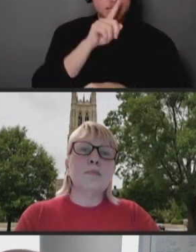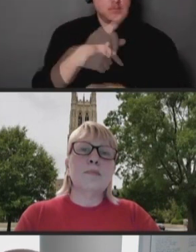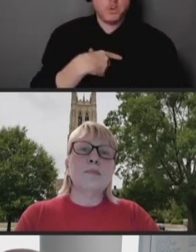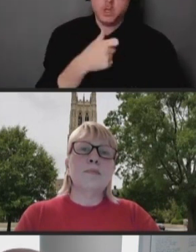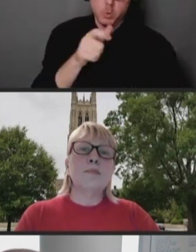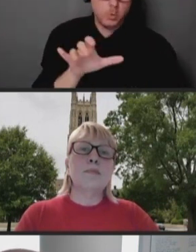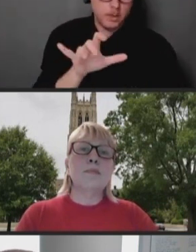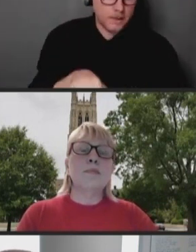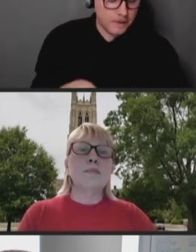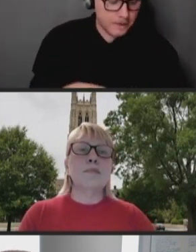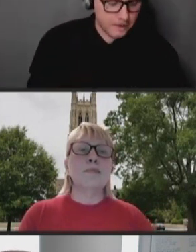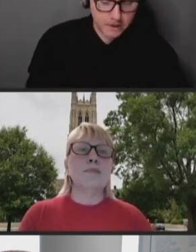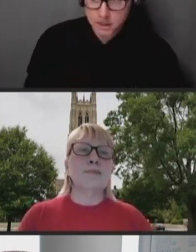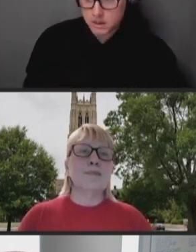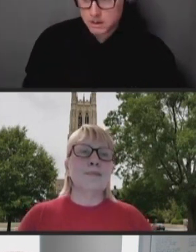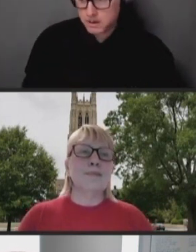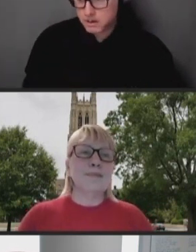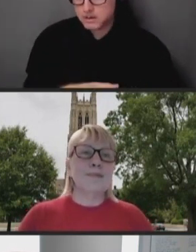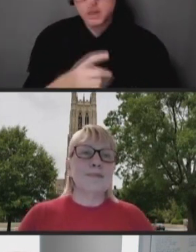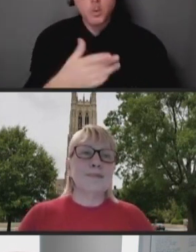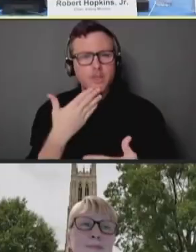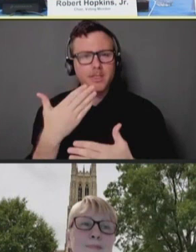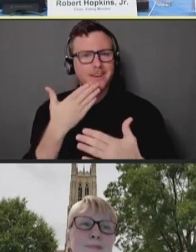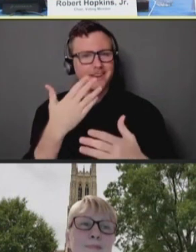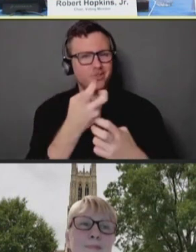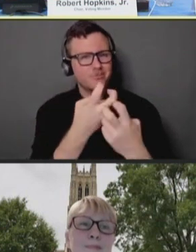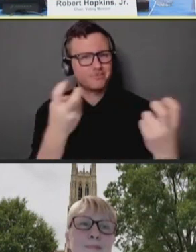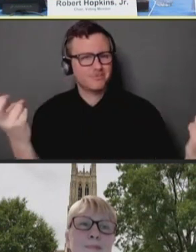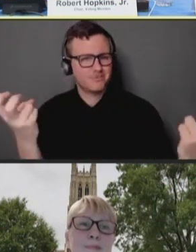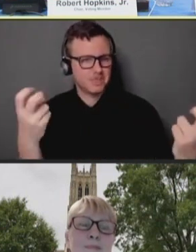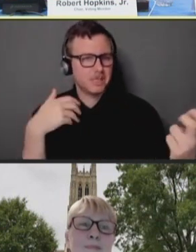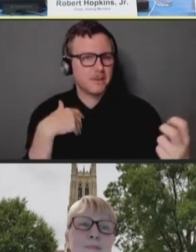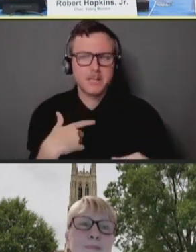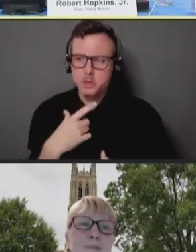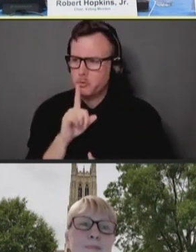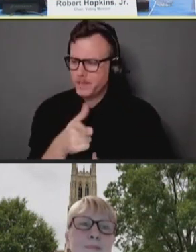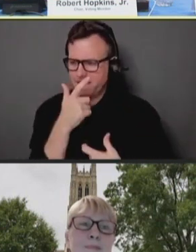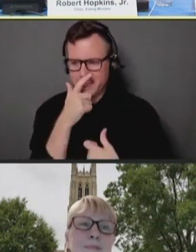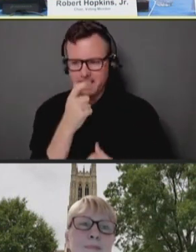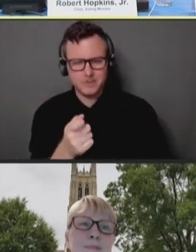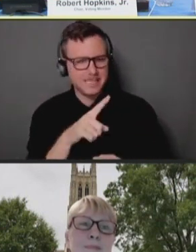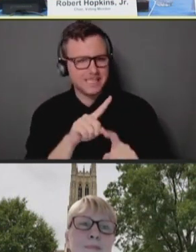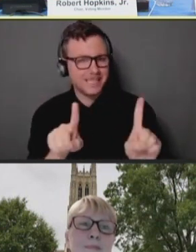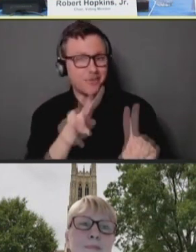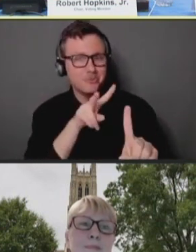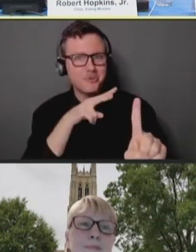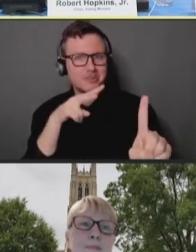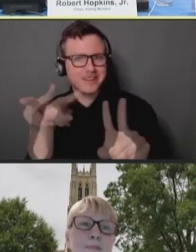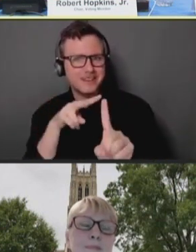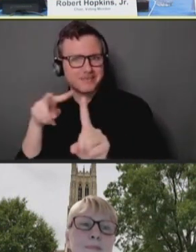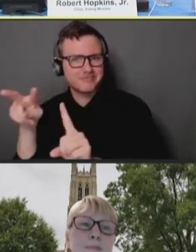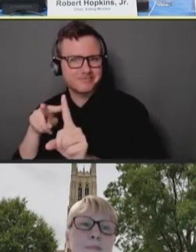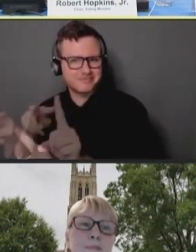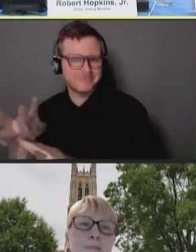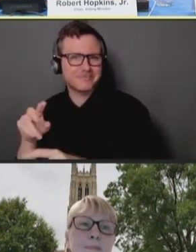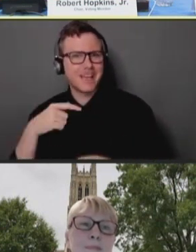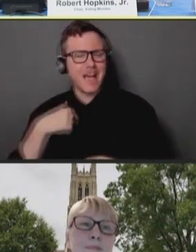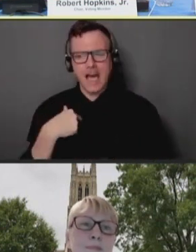It's been a very interesting and a different perspective than how I normally think about our vaccines is.